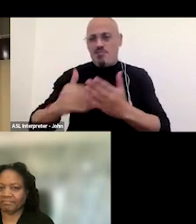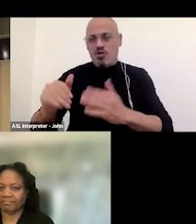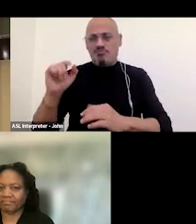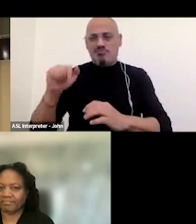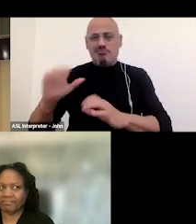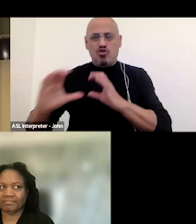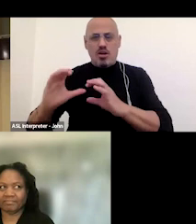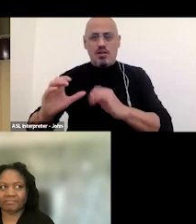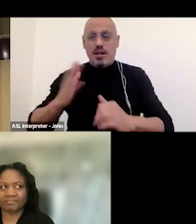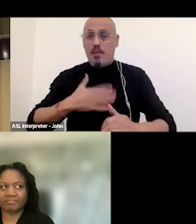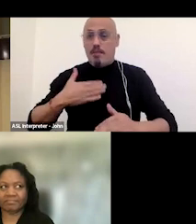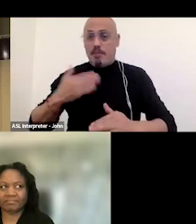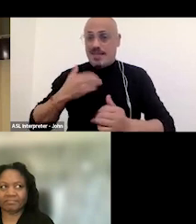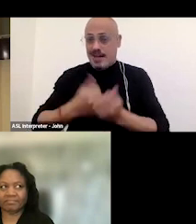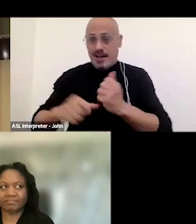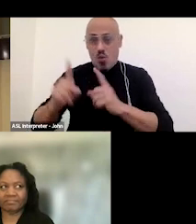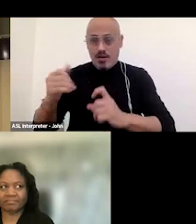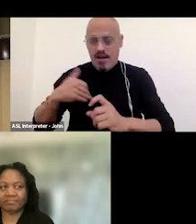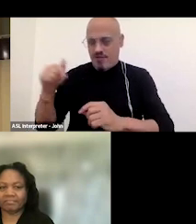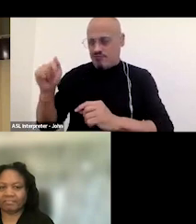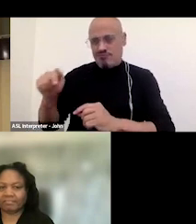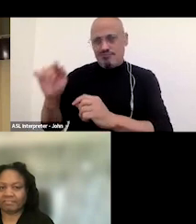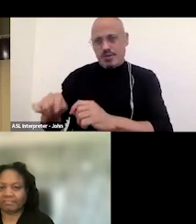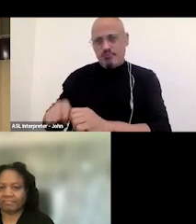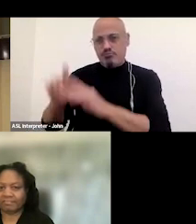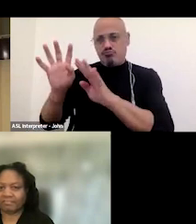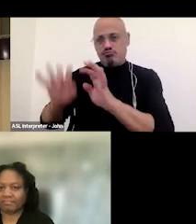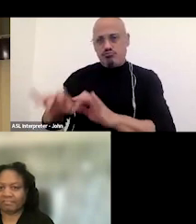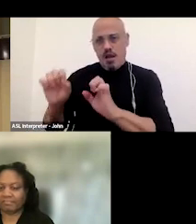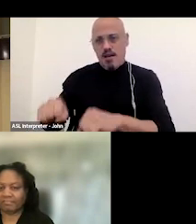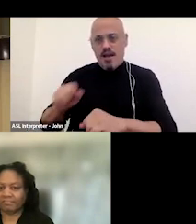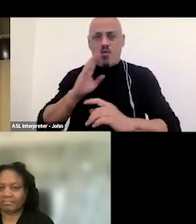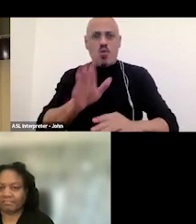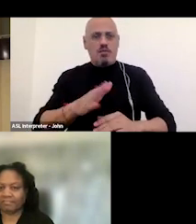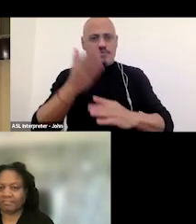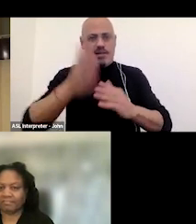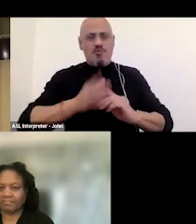So please submit questions using that Q&A feature, and we will take questions at the end.